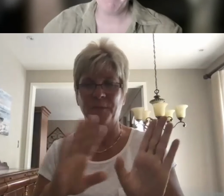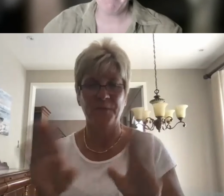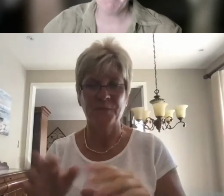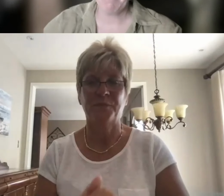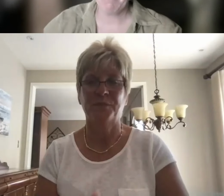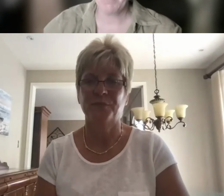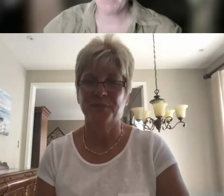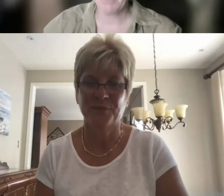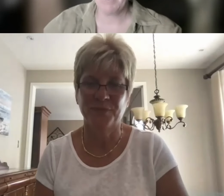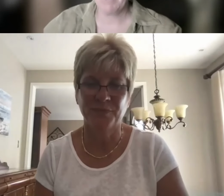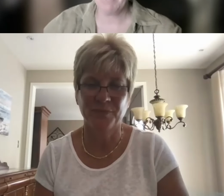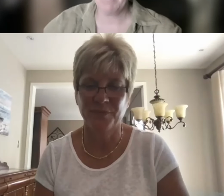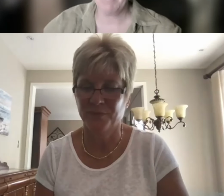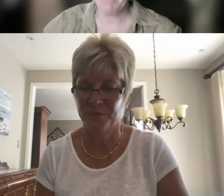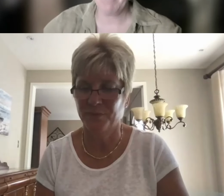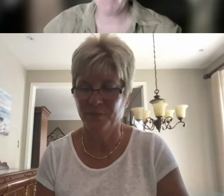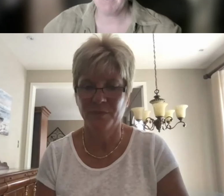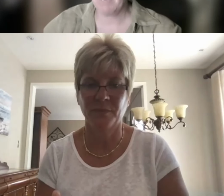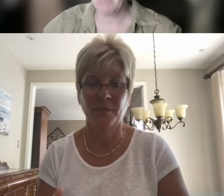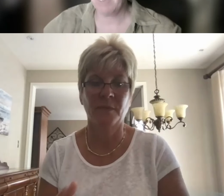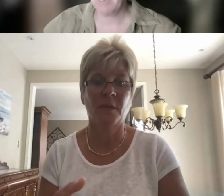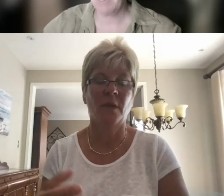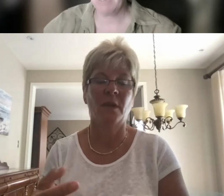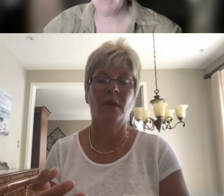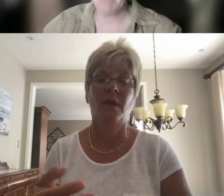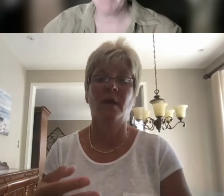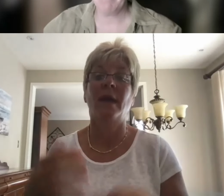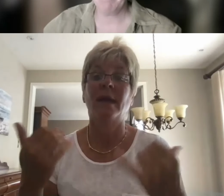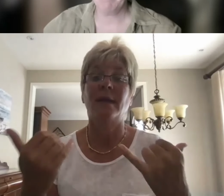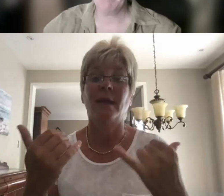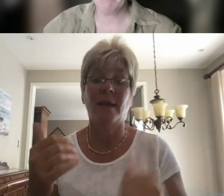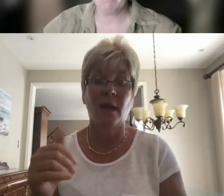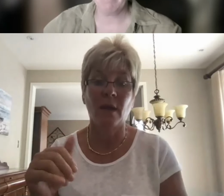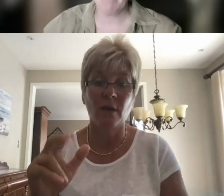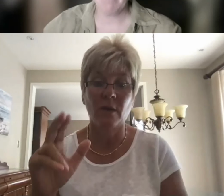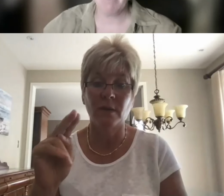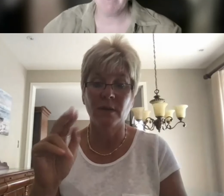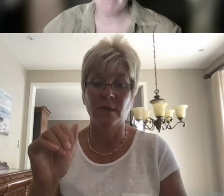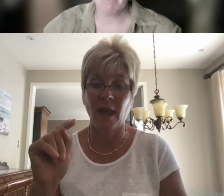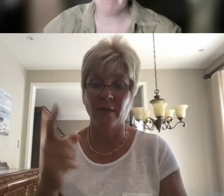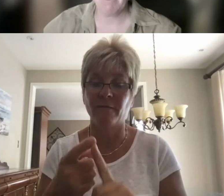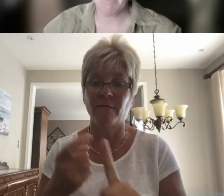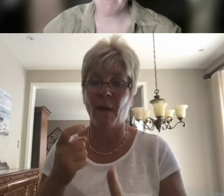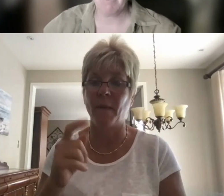Vera Roberts: Great. Now I'd like to invite Nat from Tokyo to ask a question.